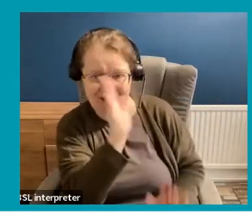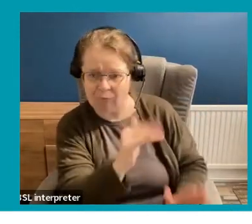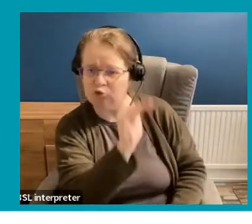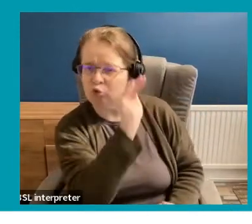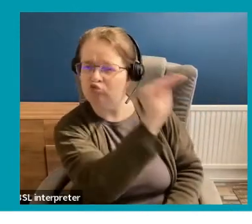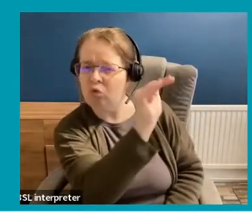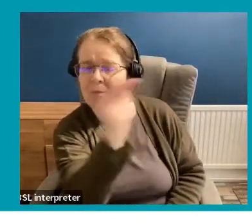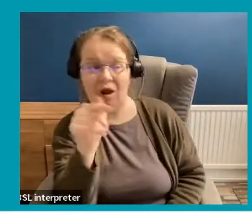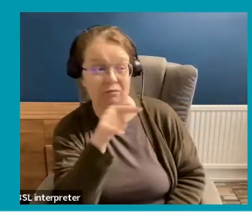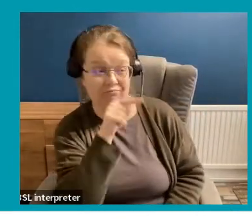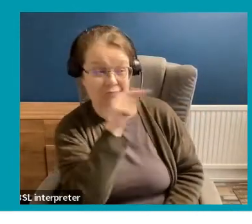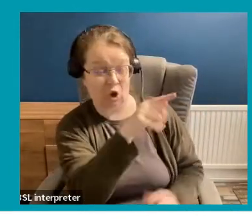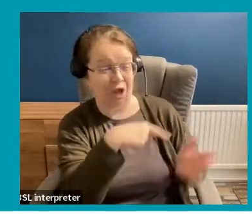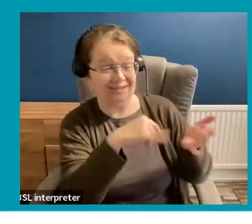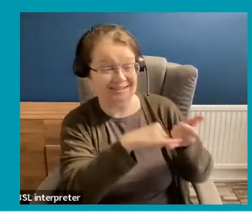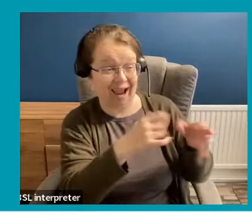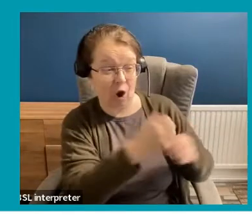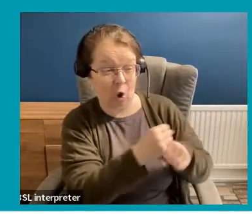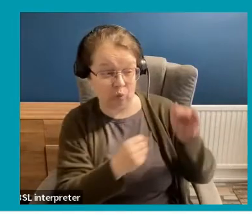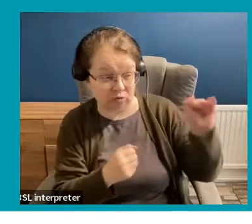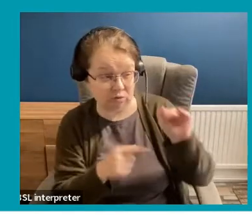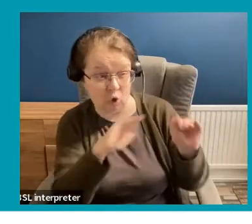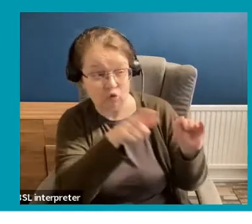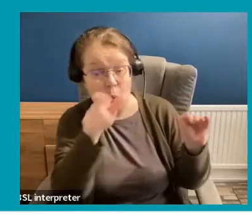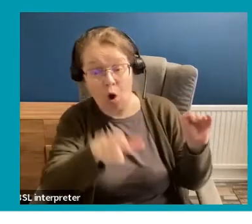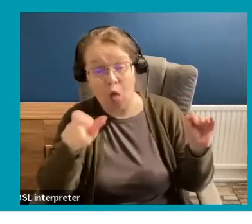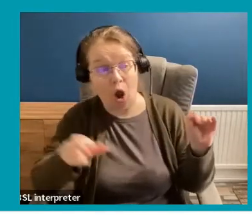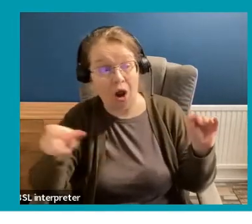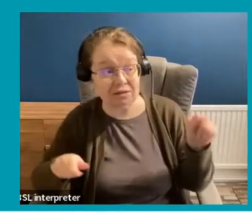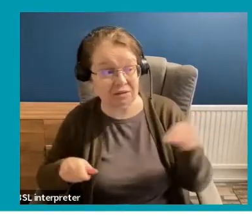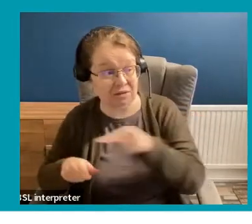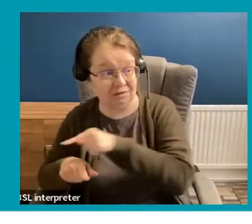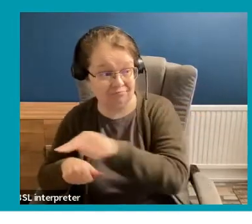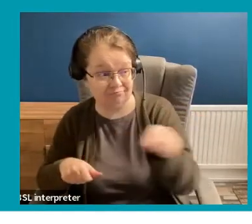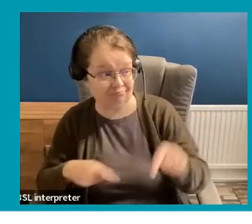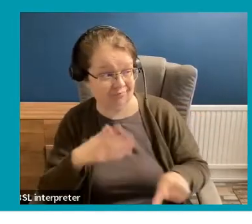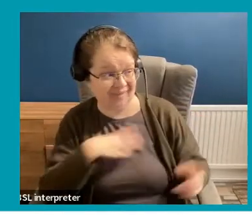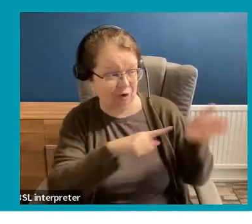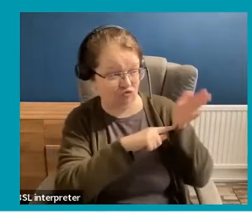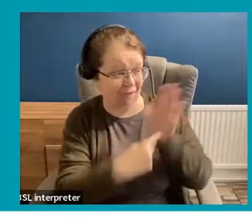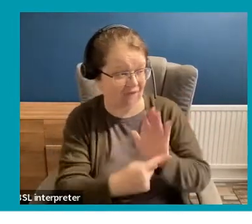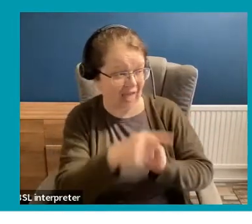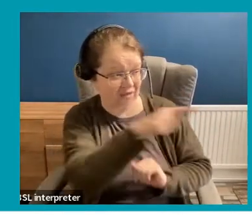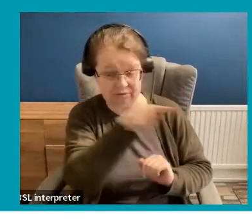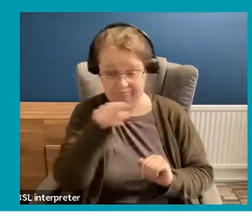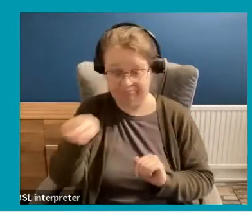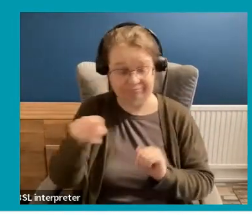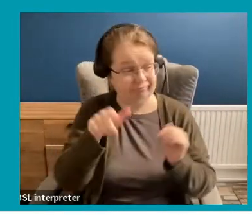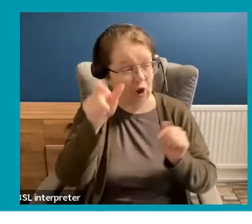of their stakeholders are their clients and reflecting the diversity of their client base.